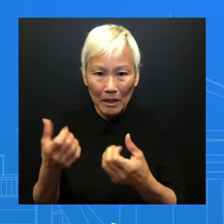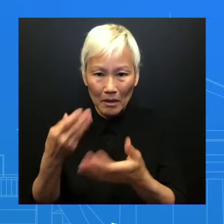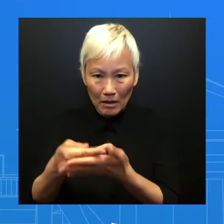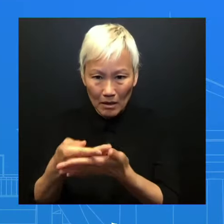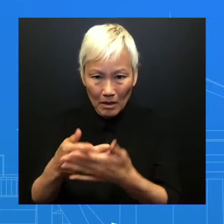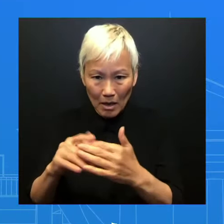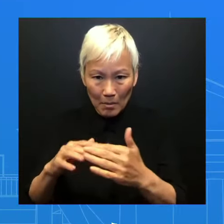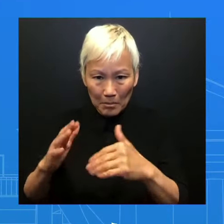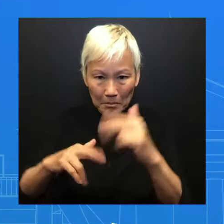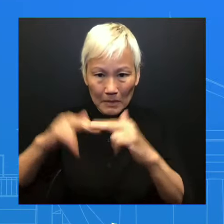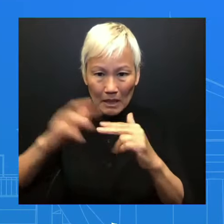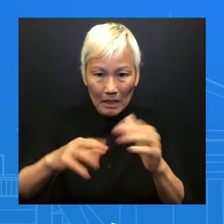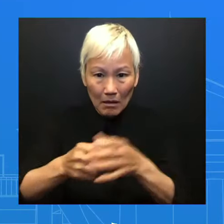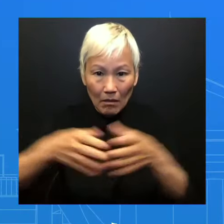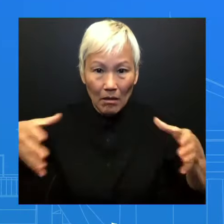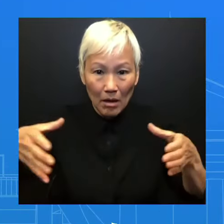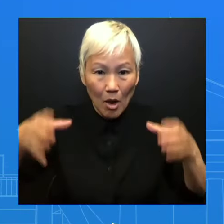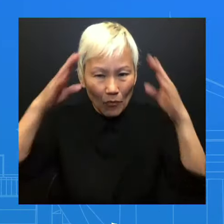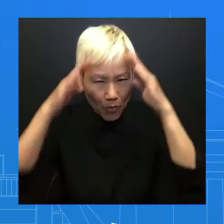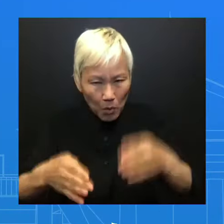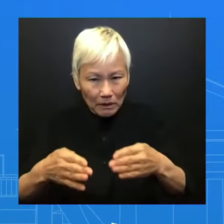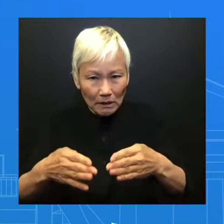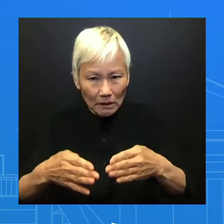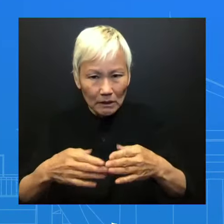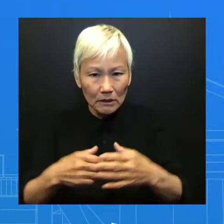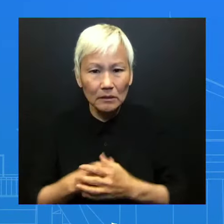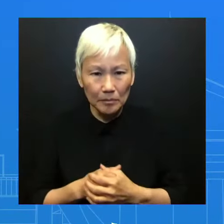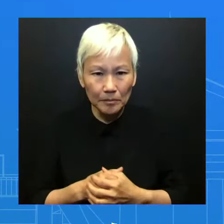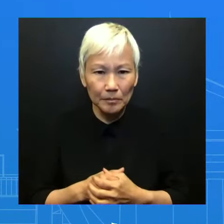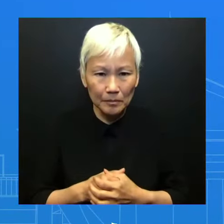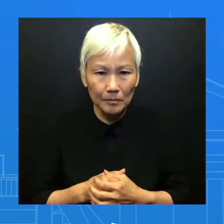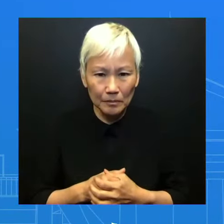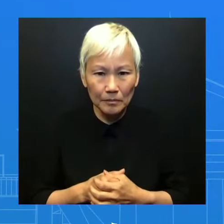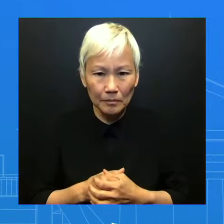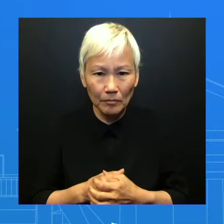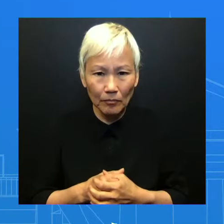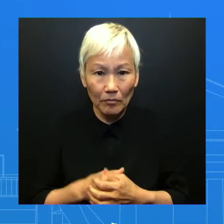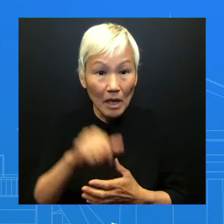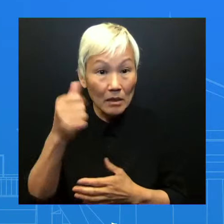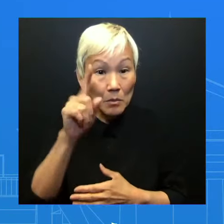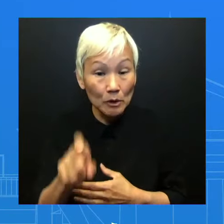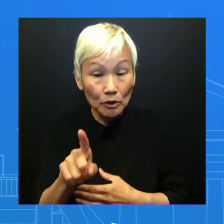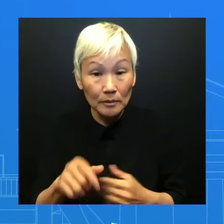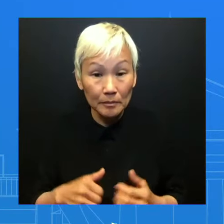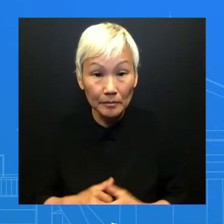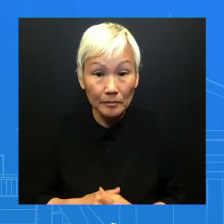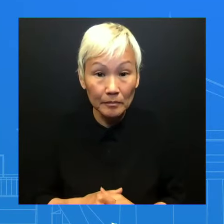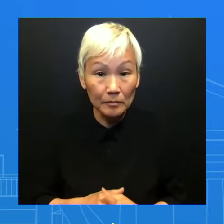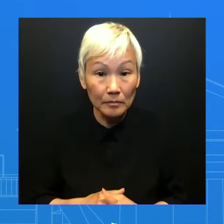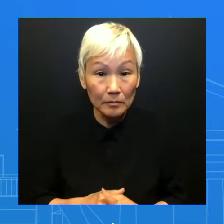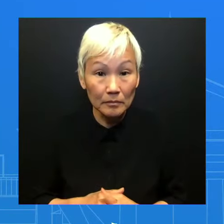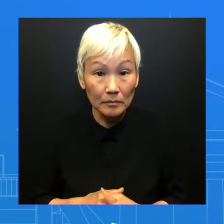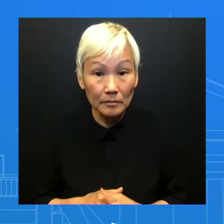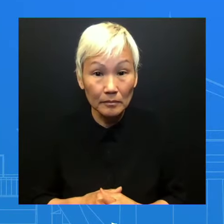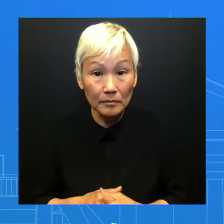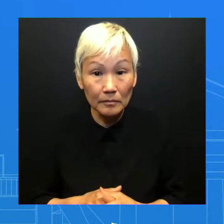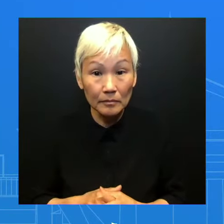The Press: I know there is a gather right now. Ms. Jean-Pierre: Right now? Ms. Dalton: Yeah, it's going to be in a minute. Ms. Jean-Pierre: Oh, it's early. The Press: But if it's possible to keep going after the gather?